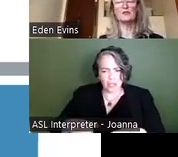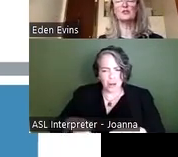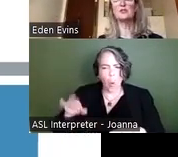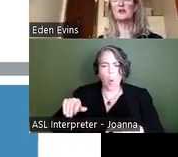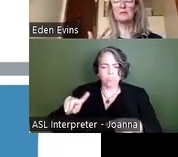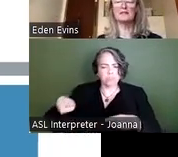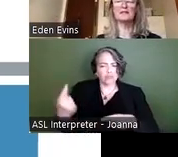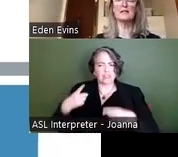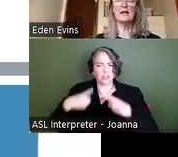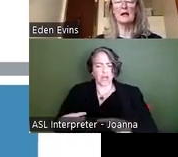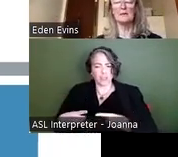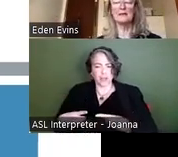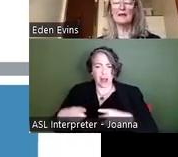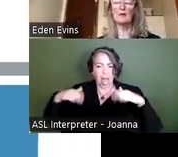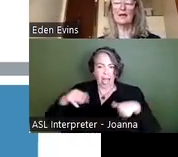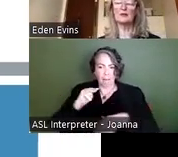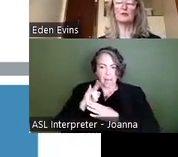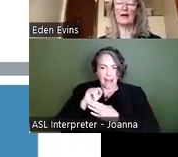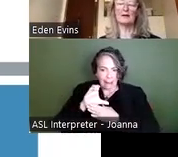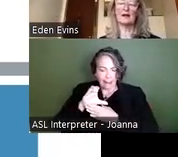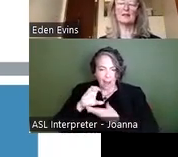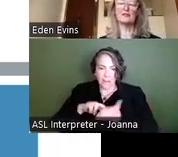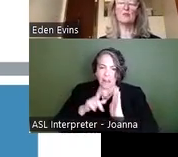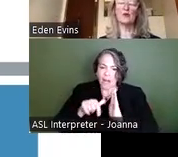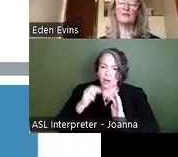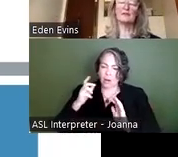So there's just complexity, but I think we can do that. There's some wonderful